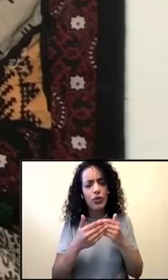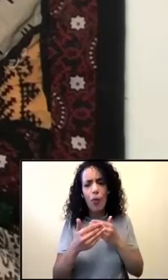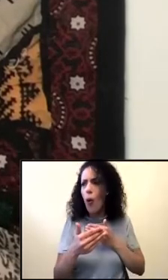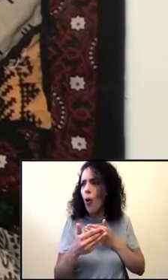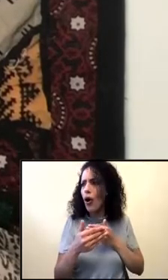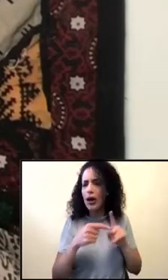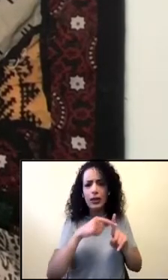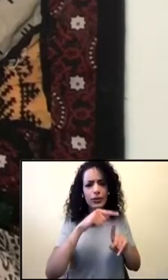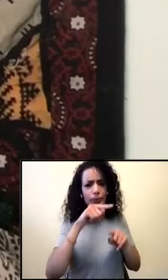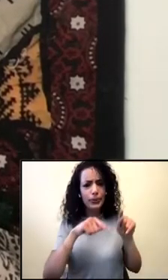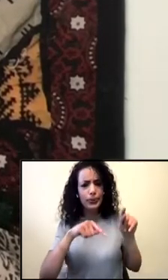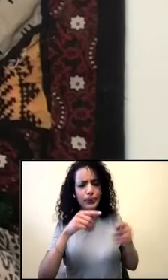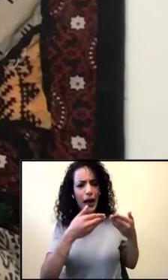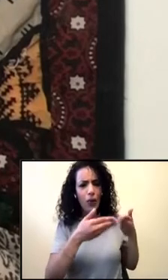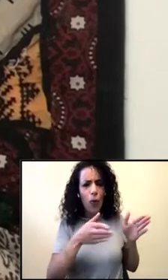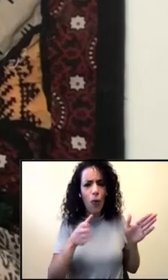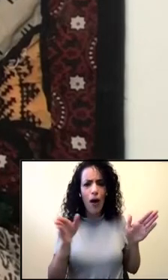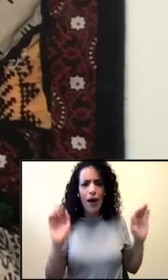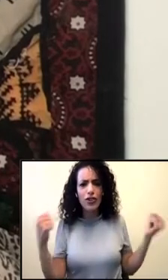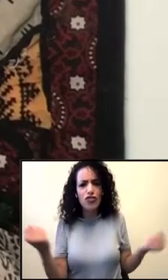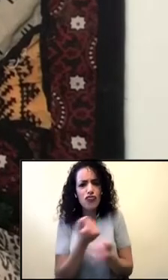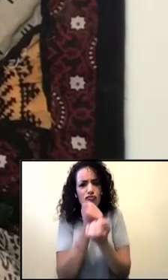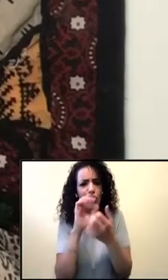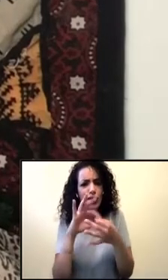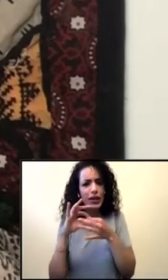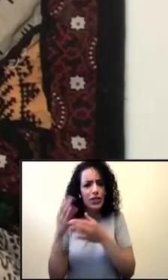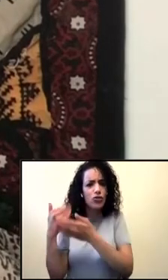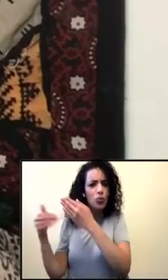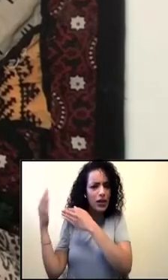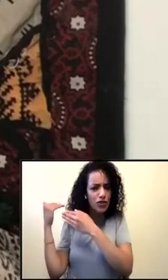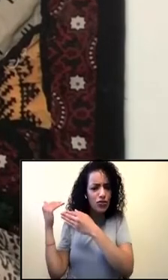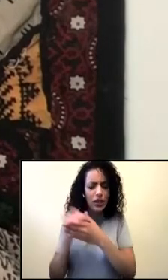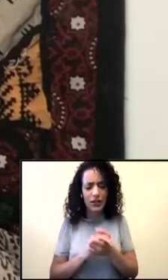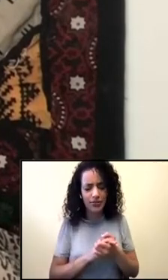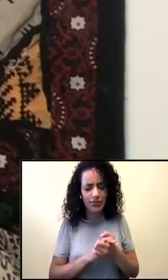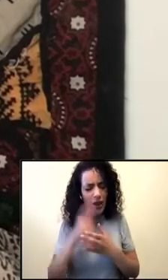to history, and I think that's really important once we want to engage our own communities and